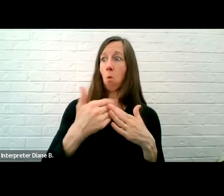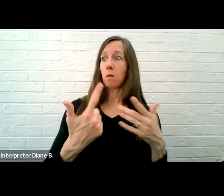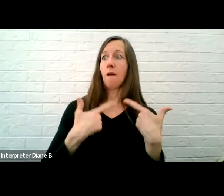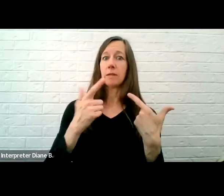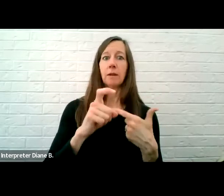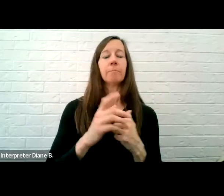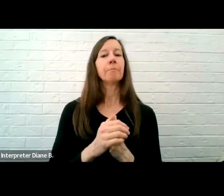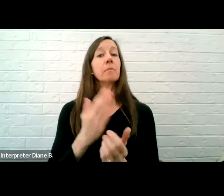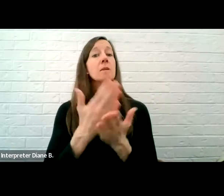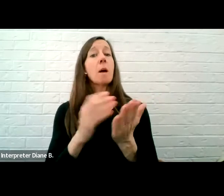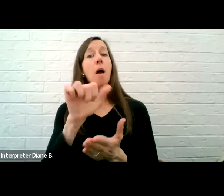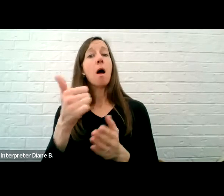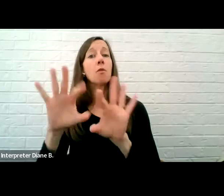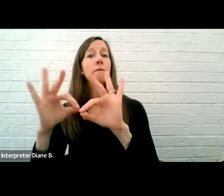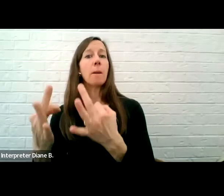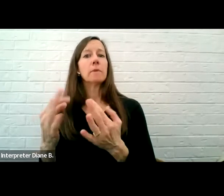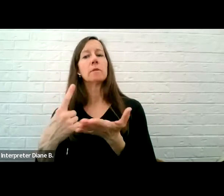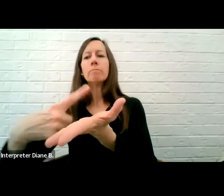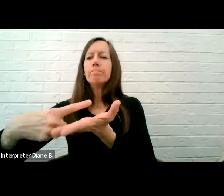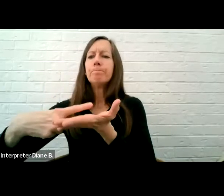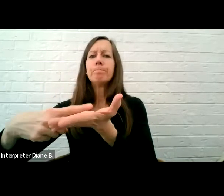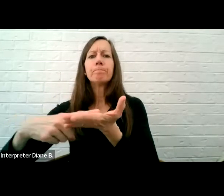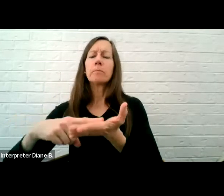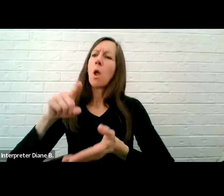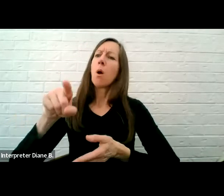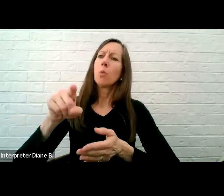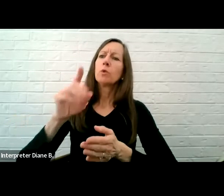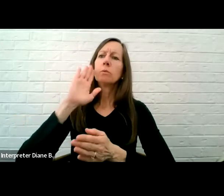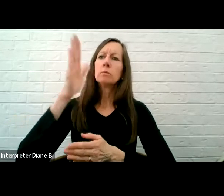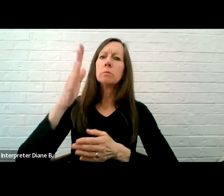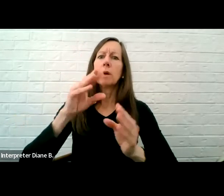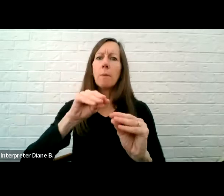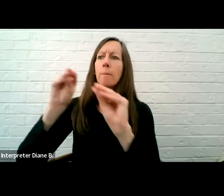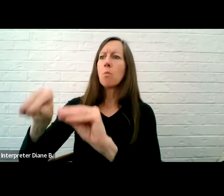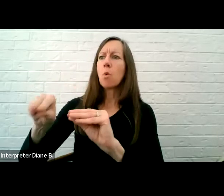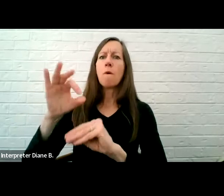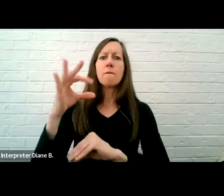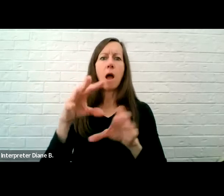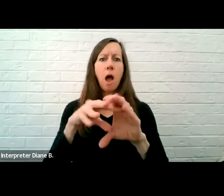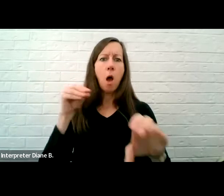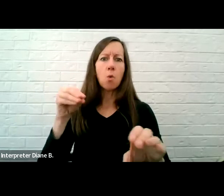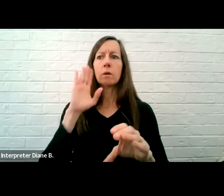children about moving out when they talk about going to college. That's what happened for my brothers and sisters.